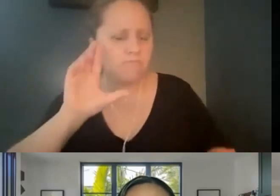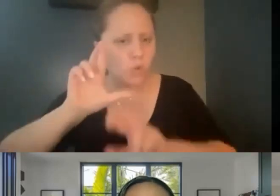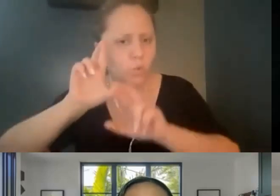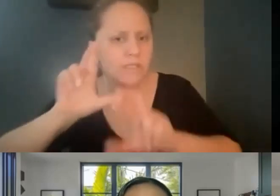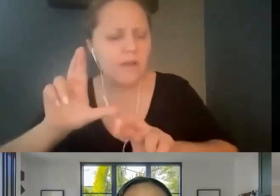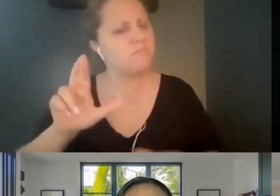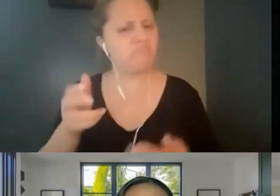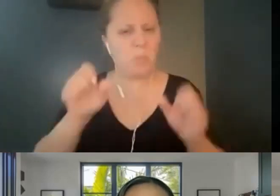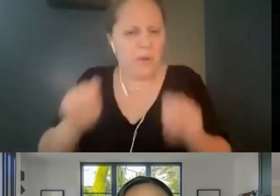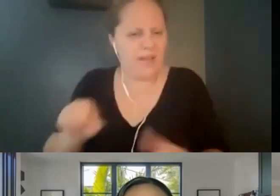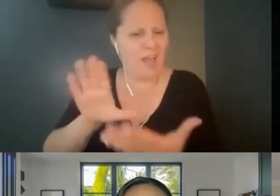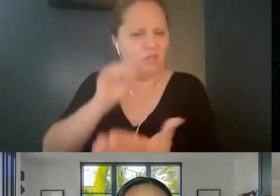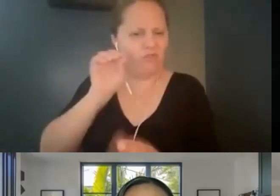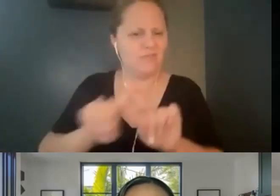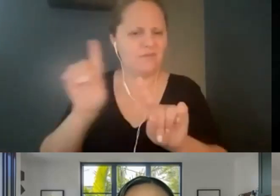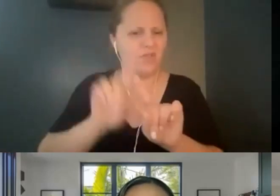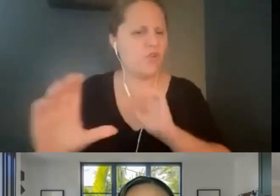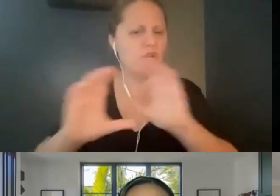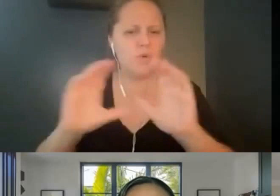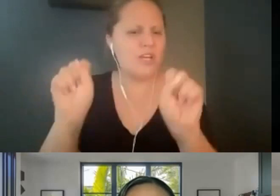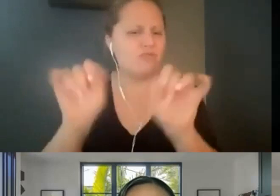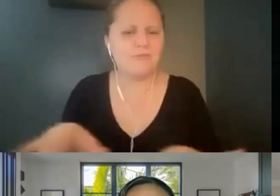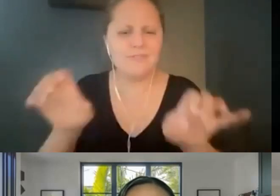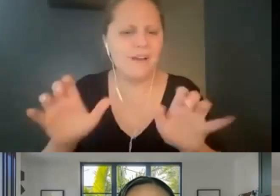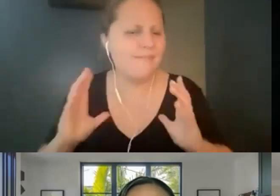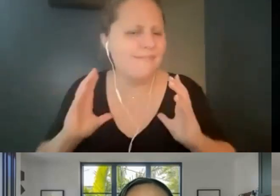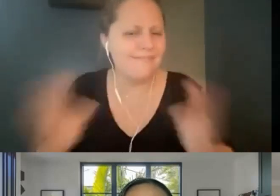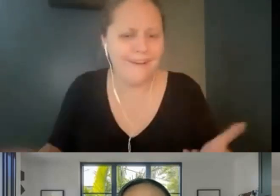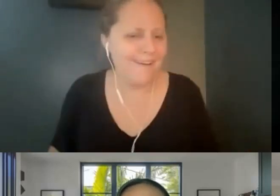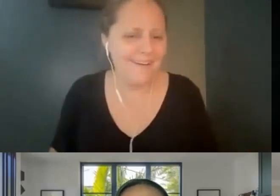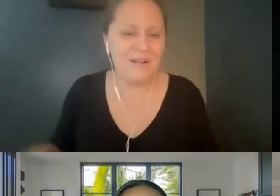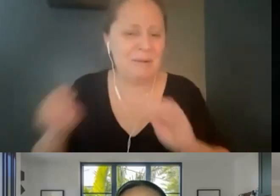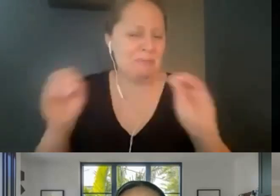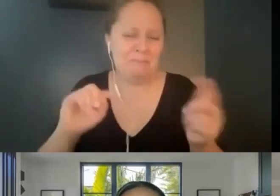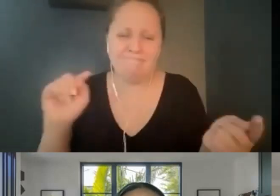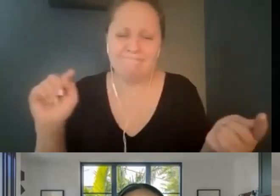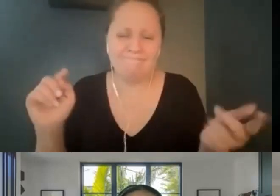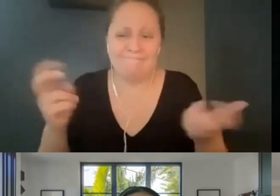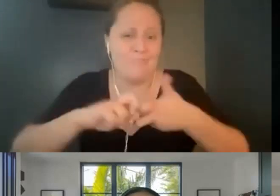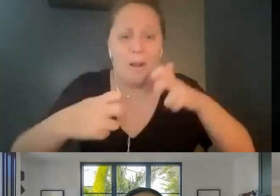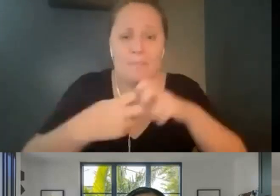styles, it's not going to damage us to pause, take a breath,